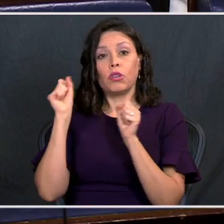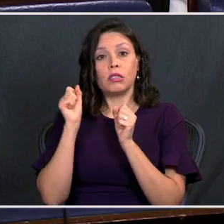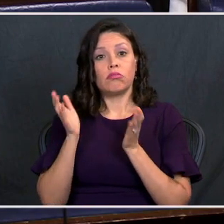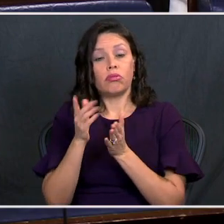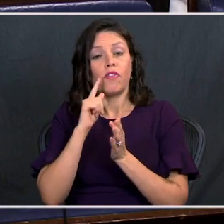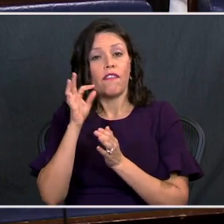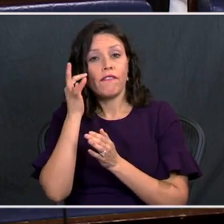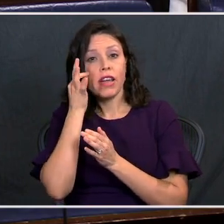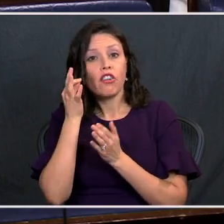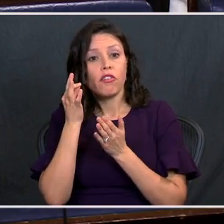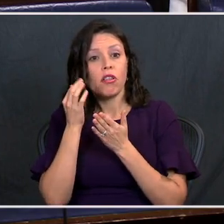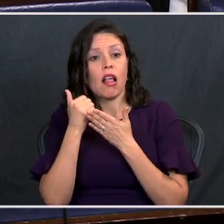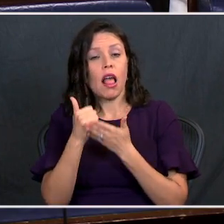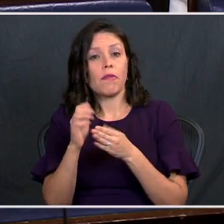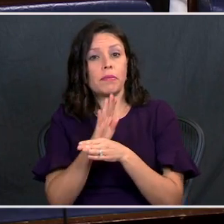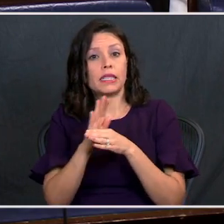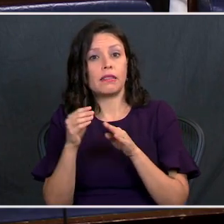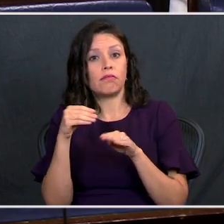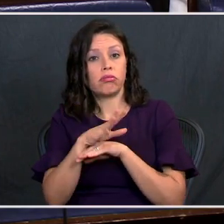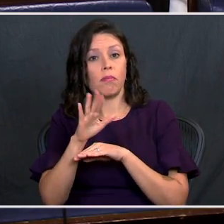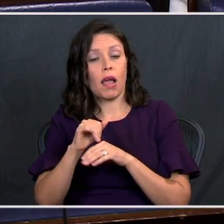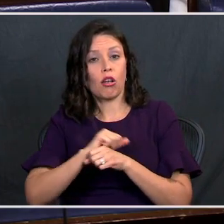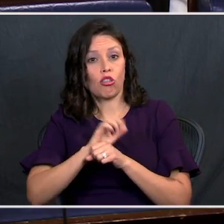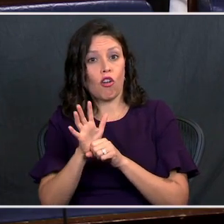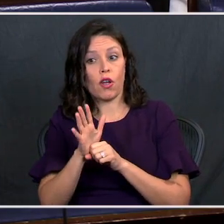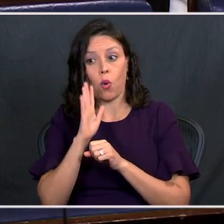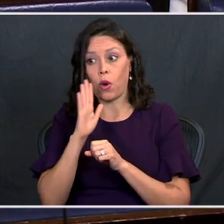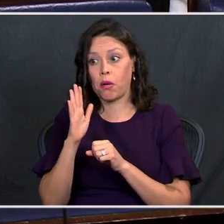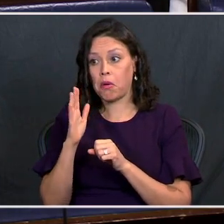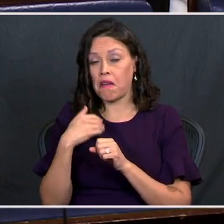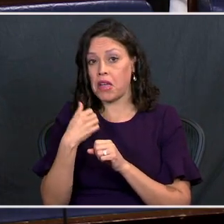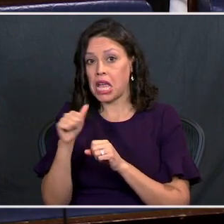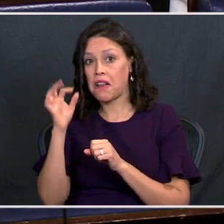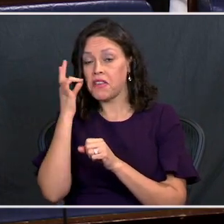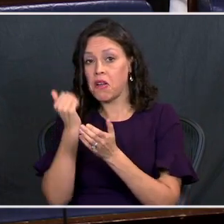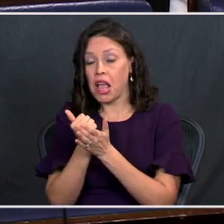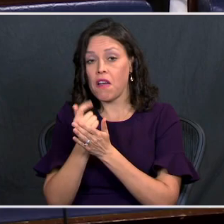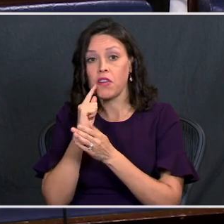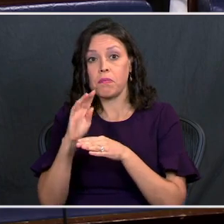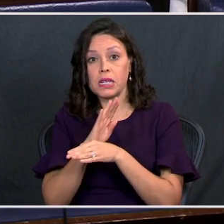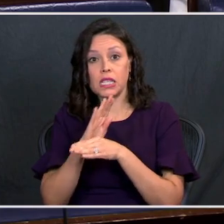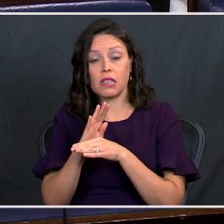to businesses affected by COVID, should we expect to see any kind of federal assistance for these businesses up there